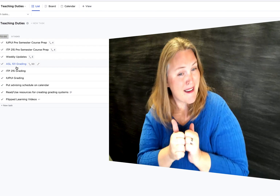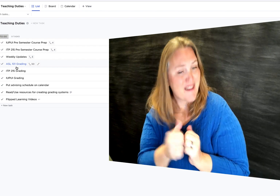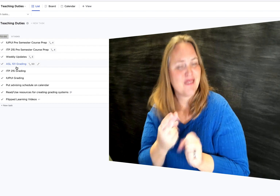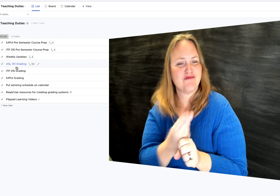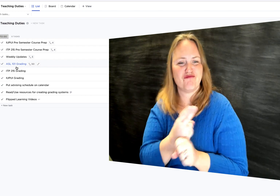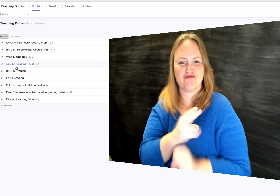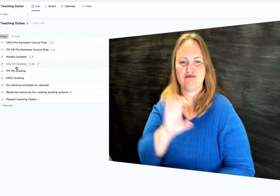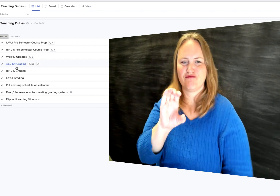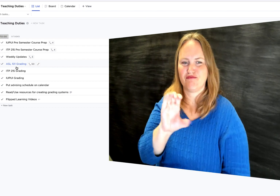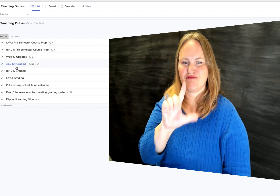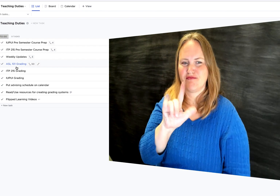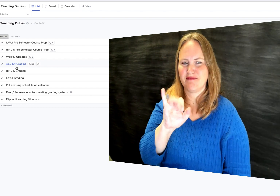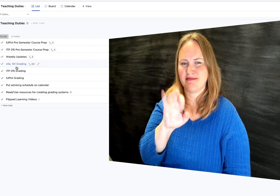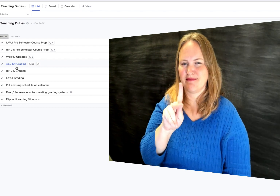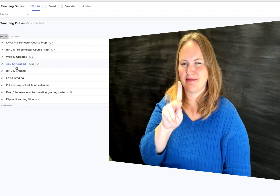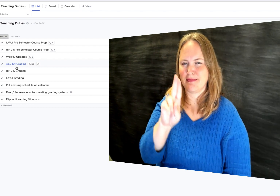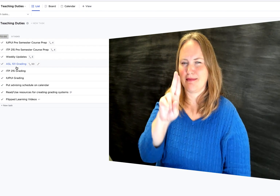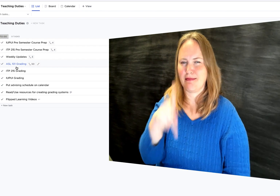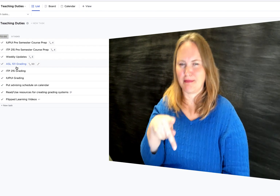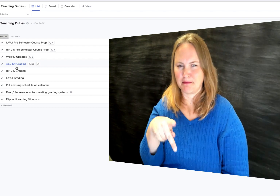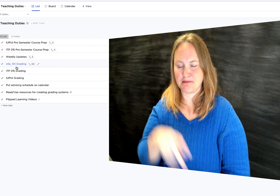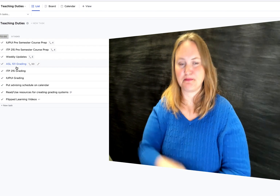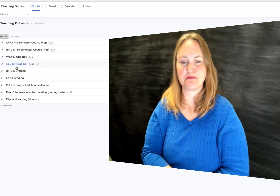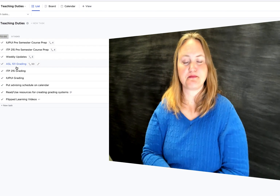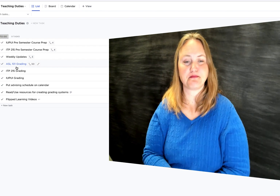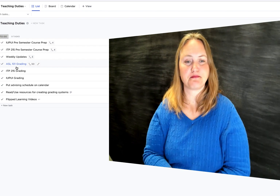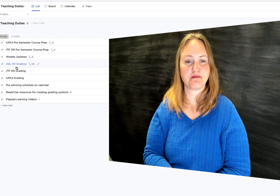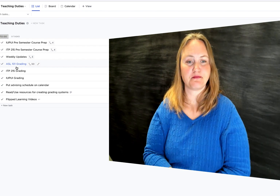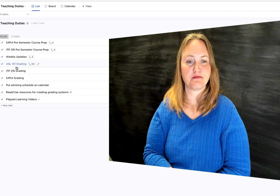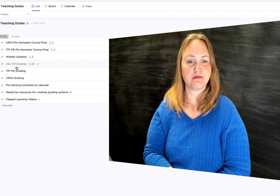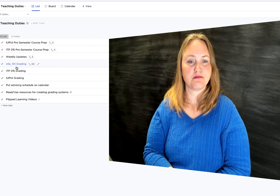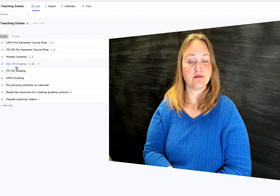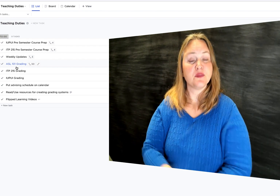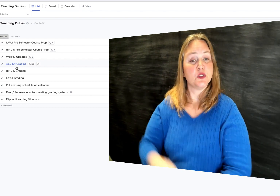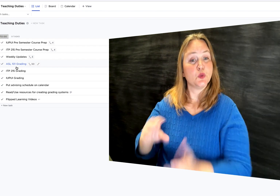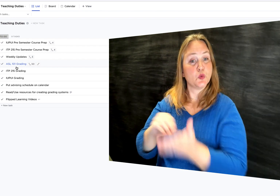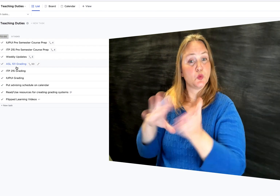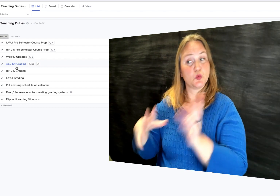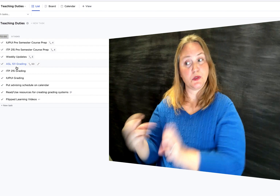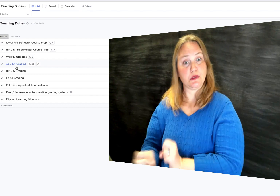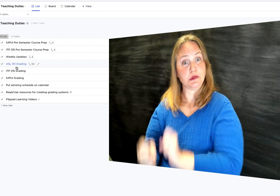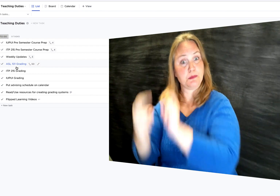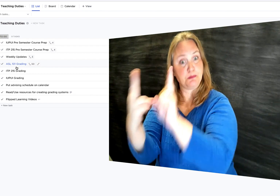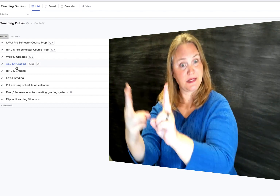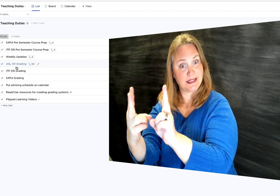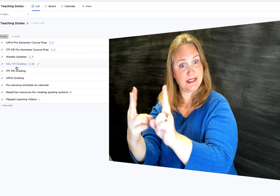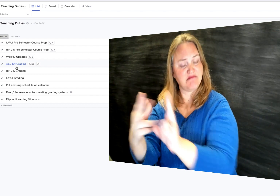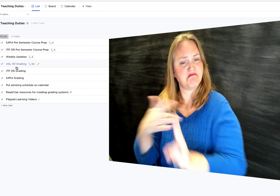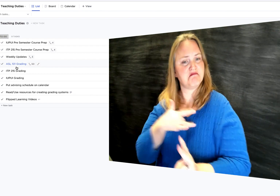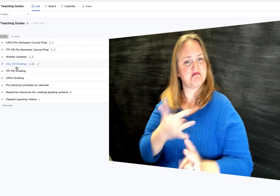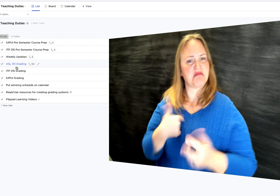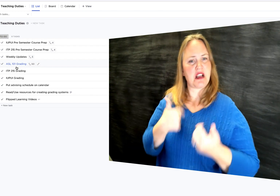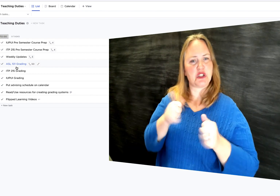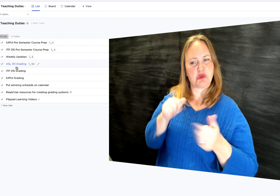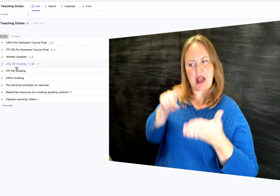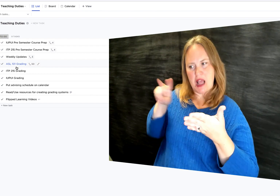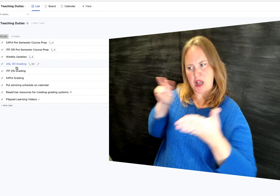My goal is to return all of my students work with a grade within one week. When I do that,